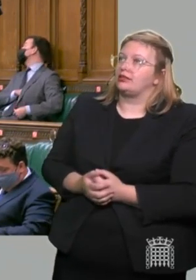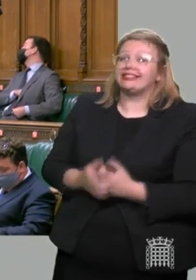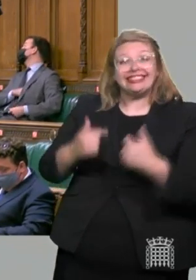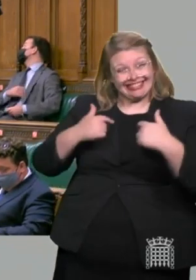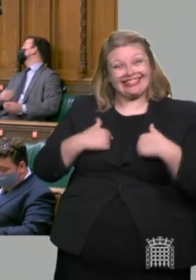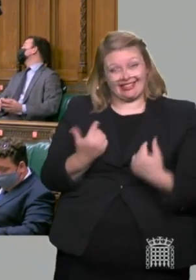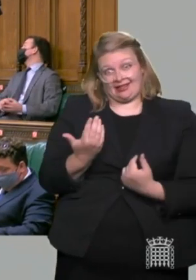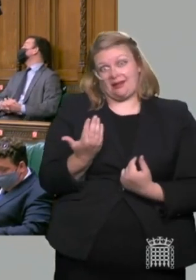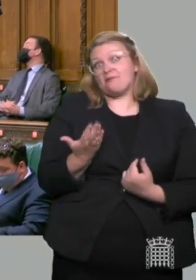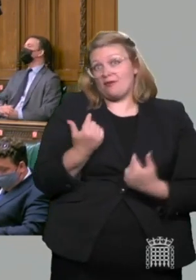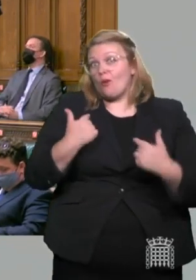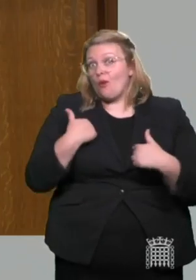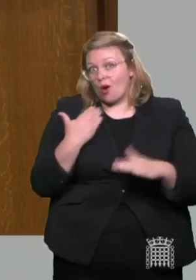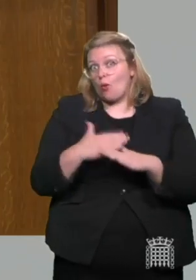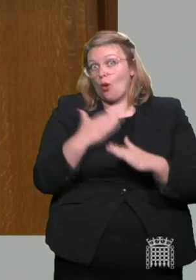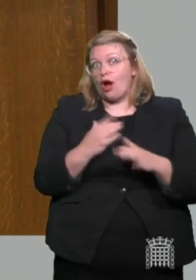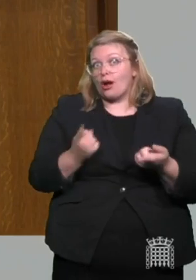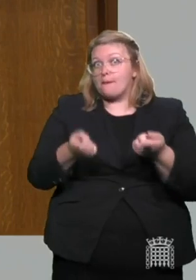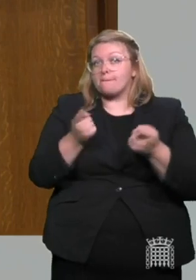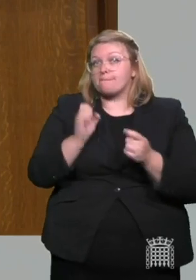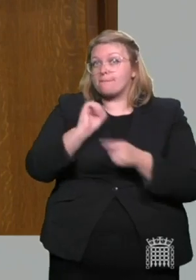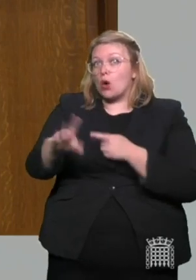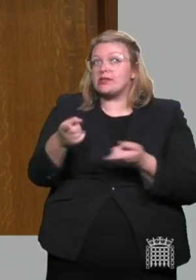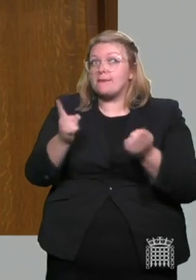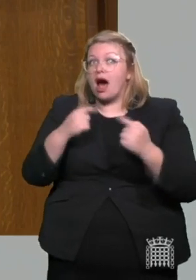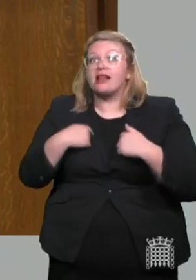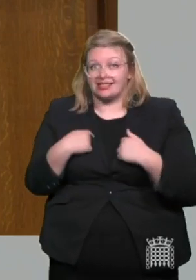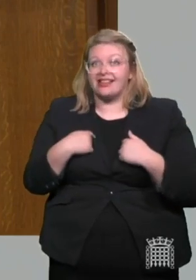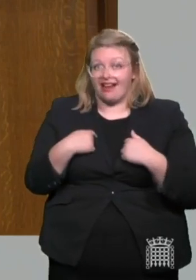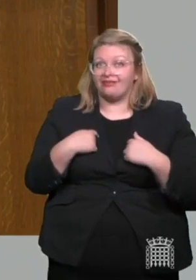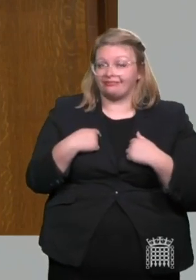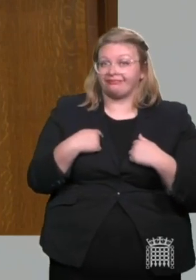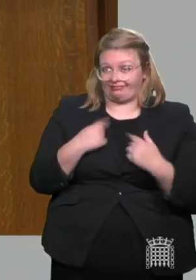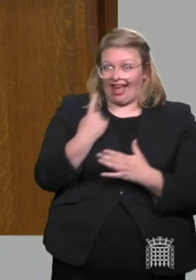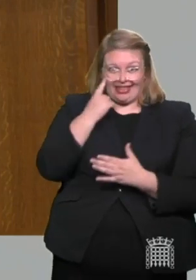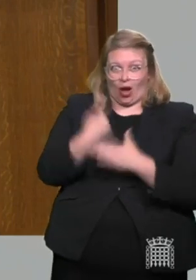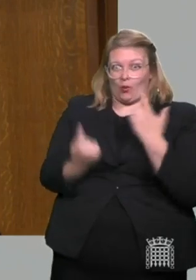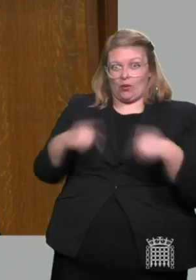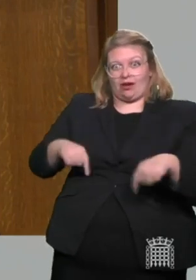in Parliament, I know that last Friday’s ruling was the beginning, not the end. Yes,